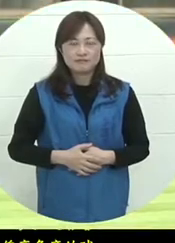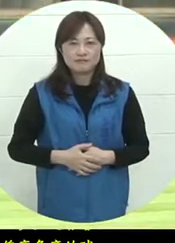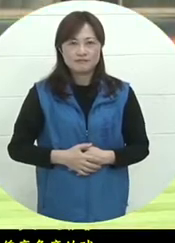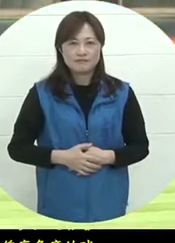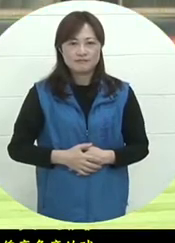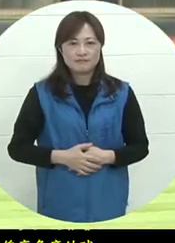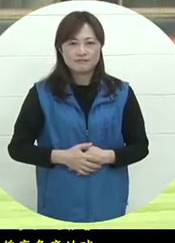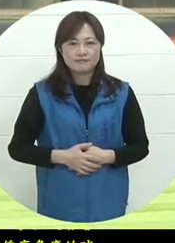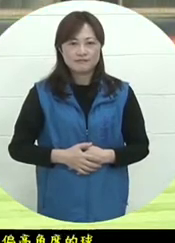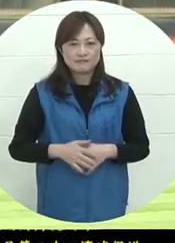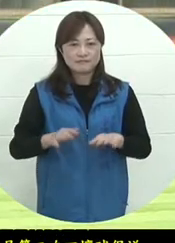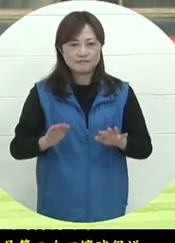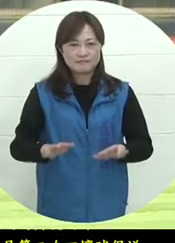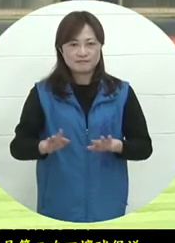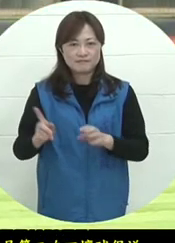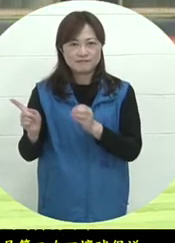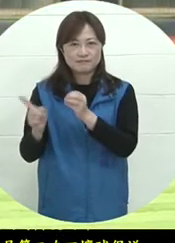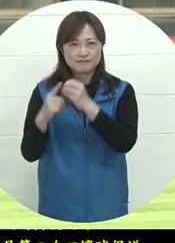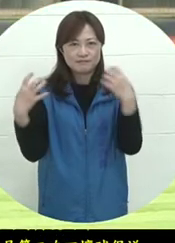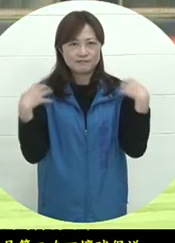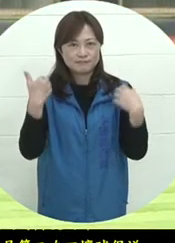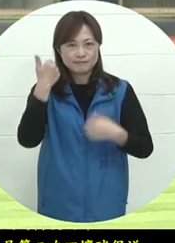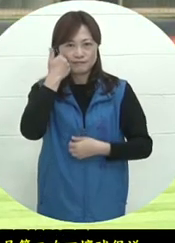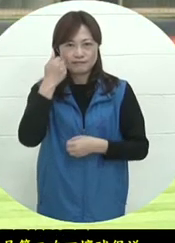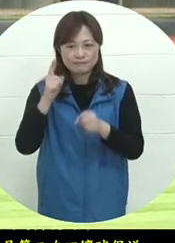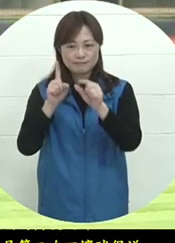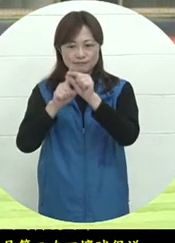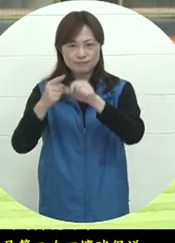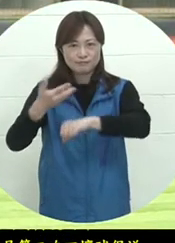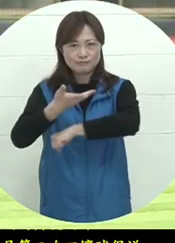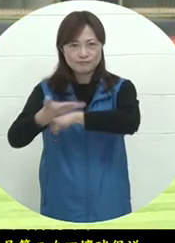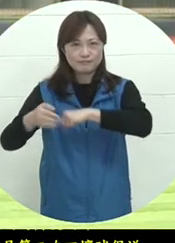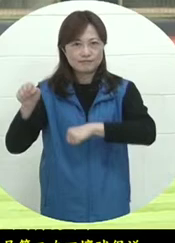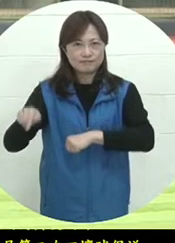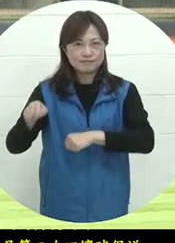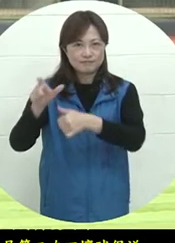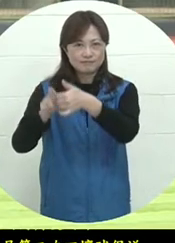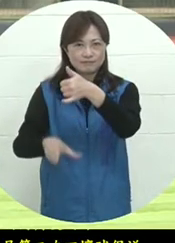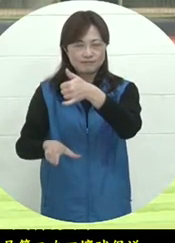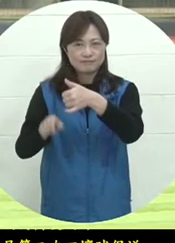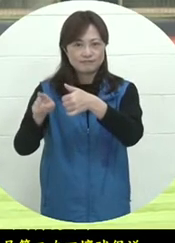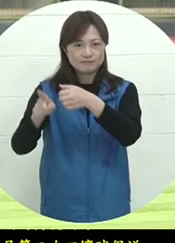Now, Nakajima, who is coming up to attack, has a right stab before he attacks.